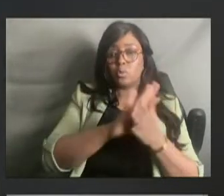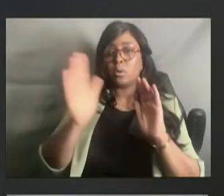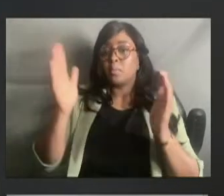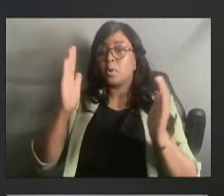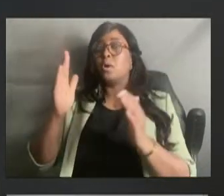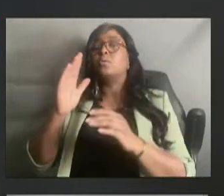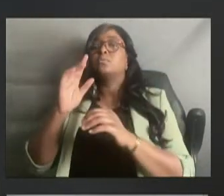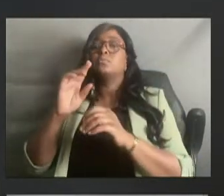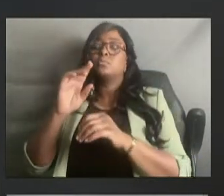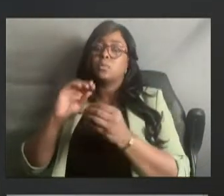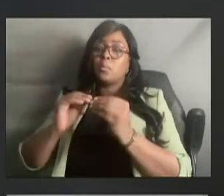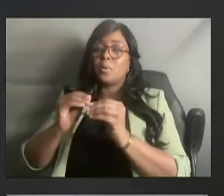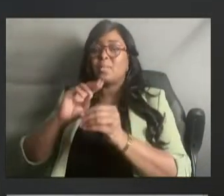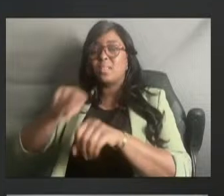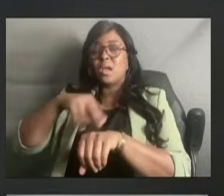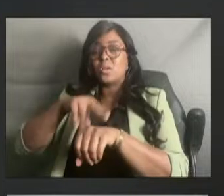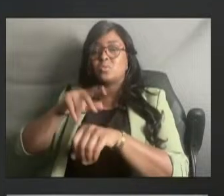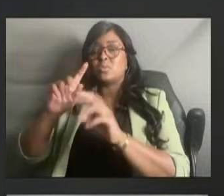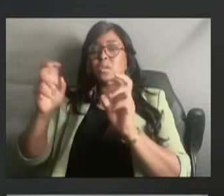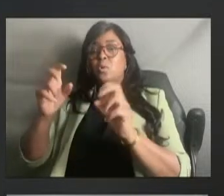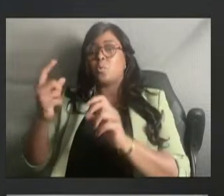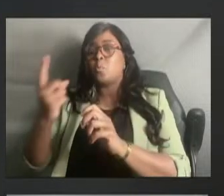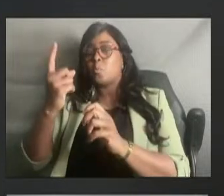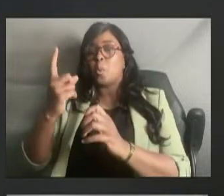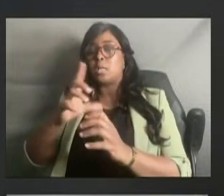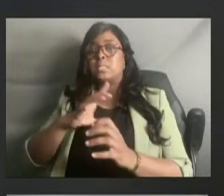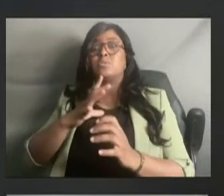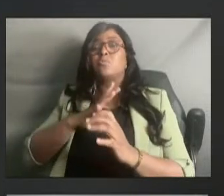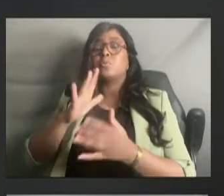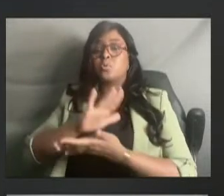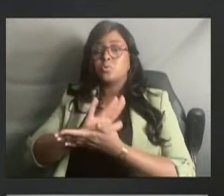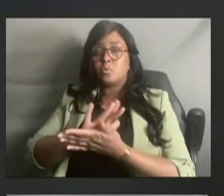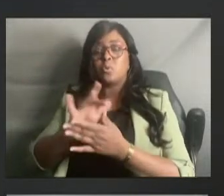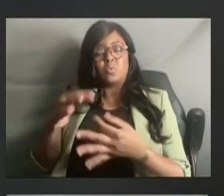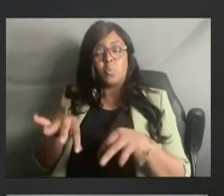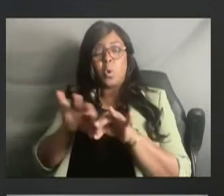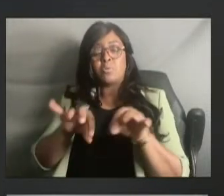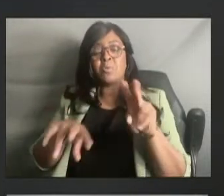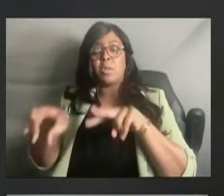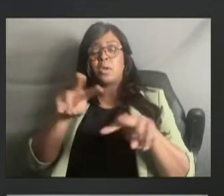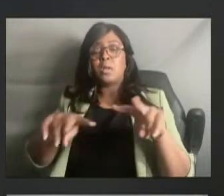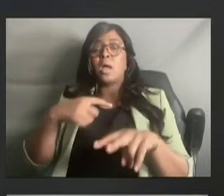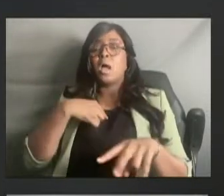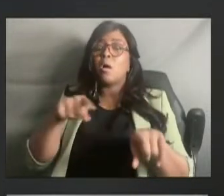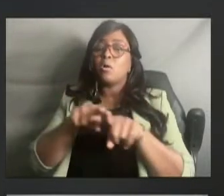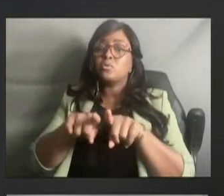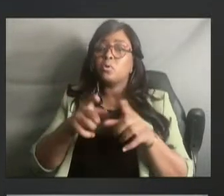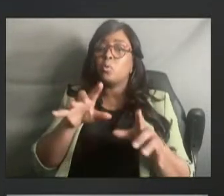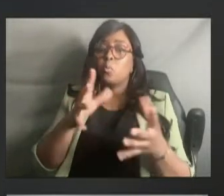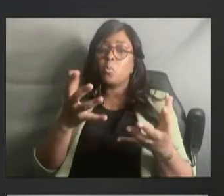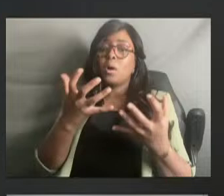ribbon schools we have versus the number of national title one distinguished schools, is